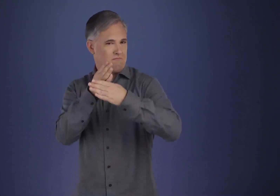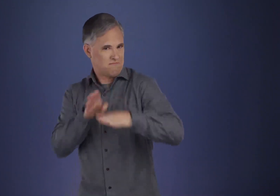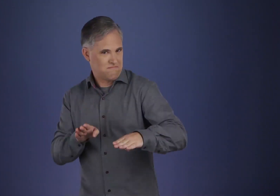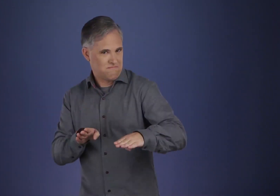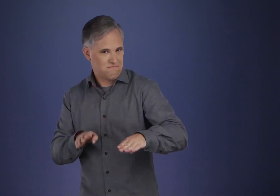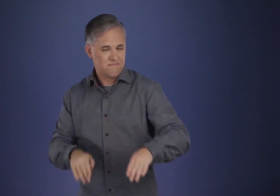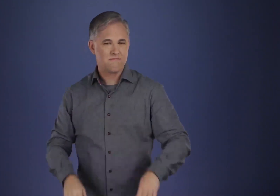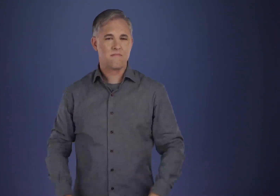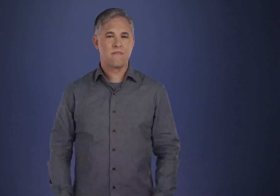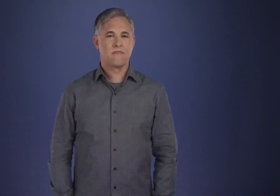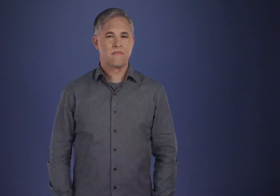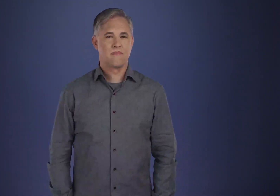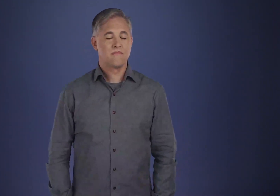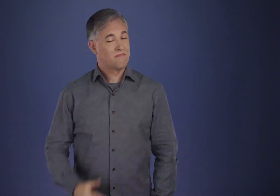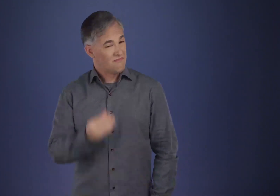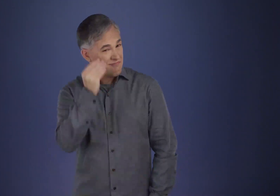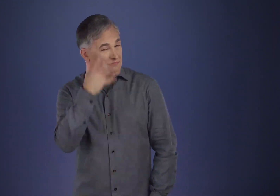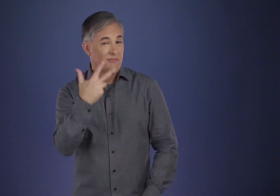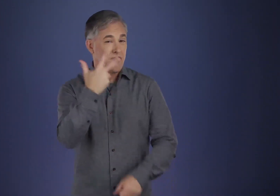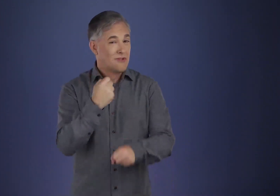and a very healthy slice of the profits.